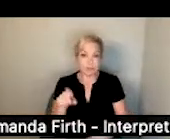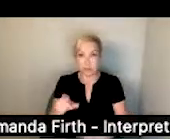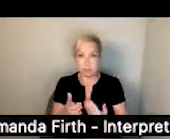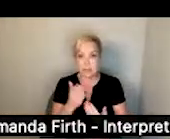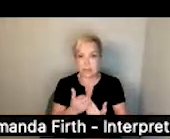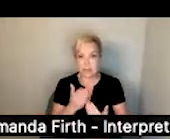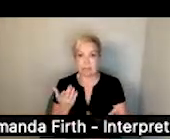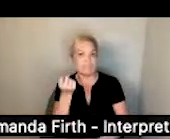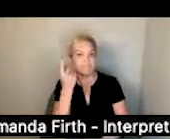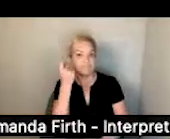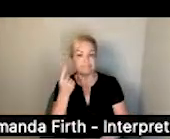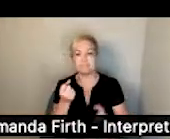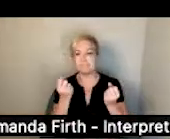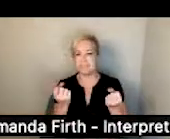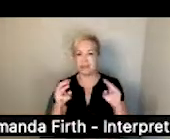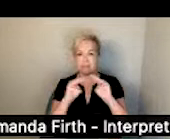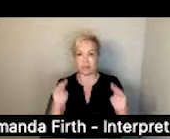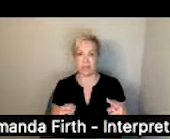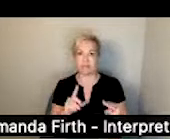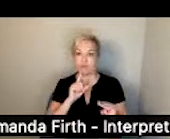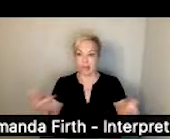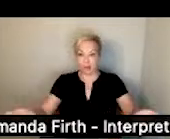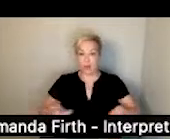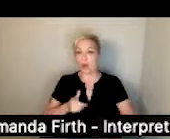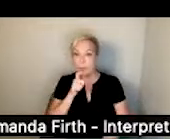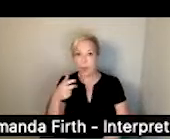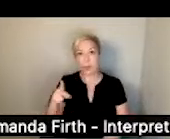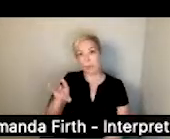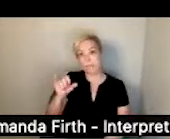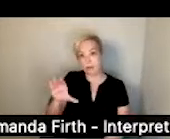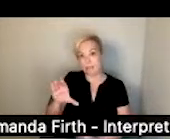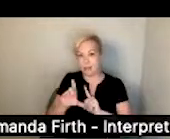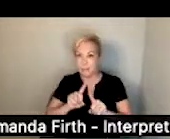museums, leadership is often more interested in preserving their own power than in allowing staff